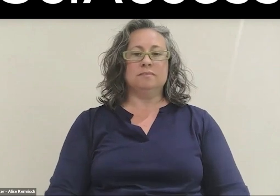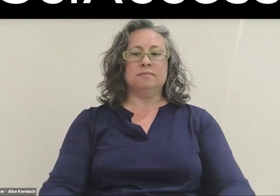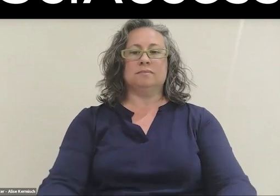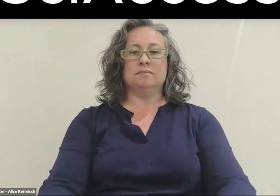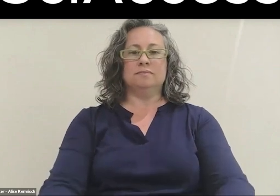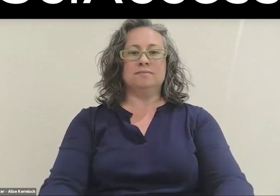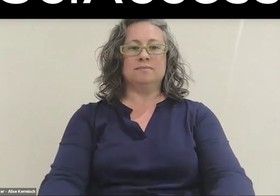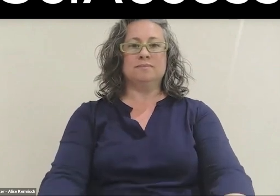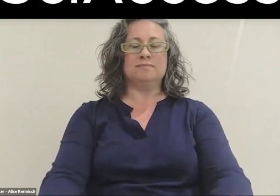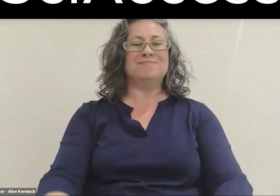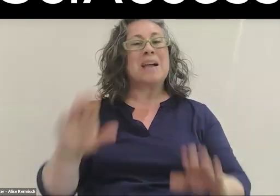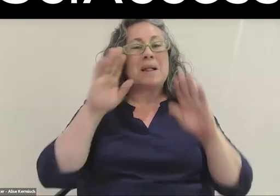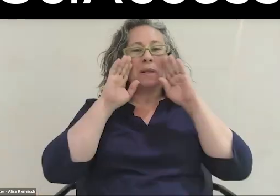Hello, everybody. Good morning.